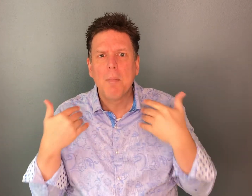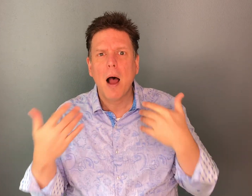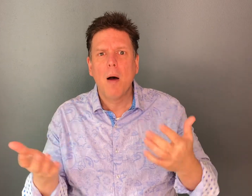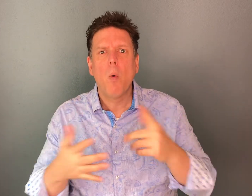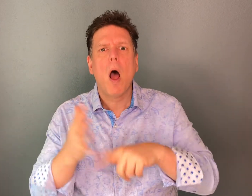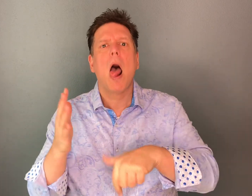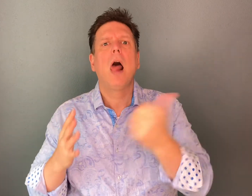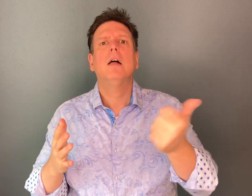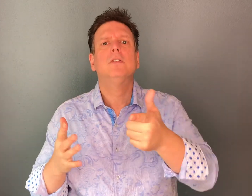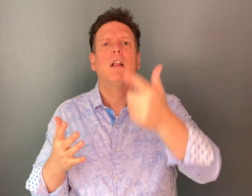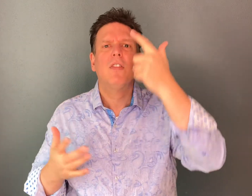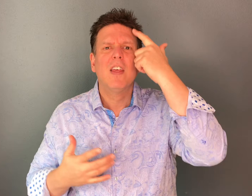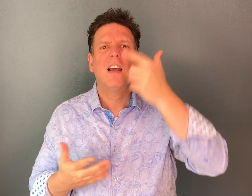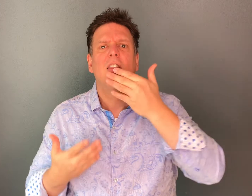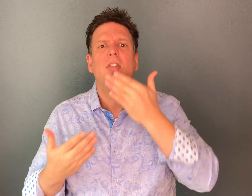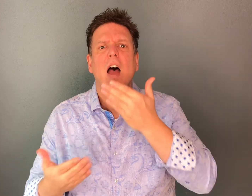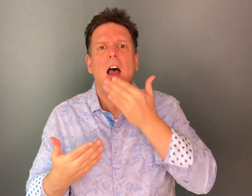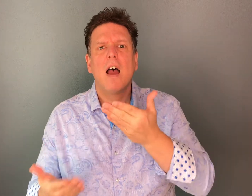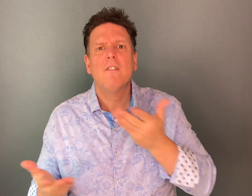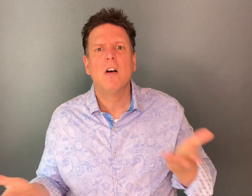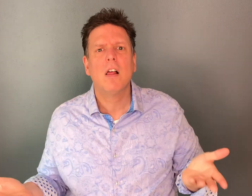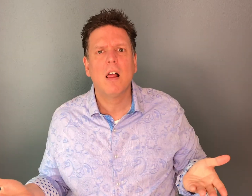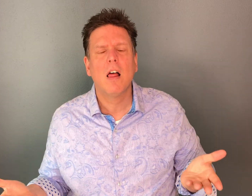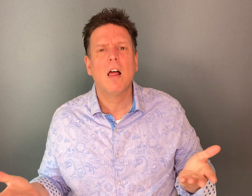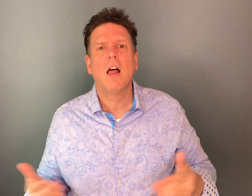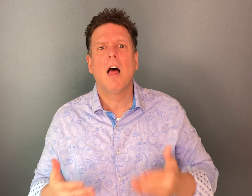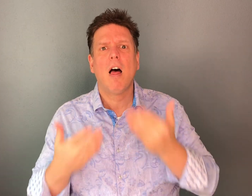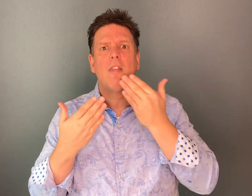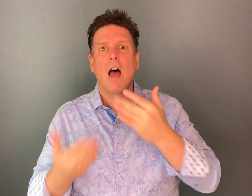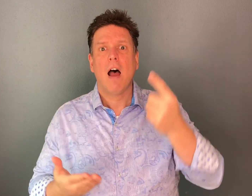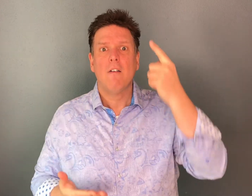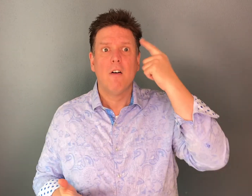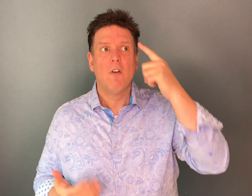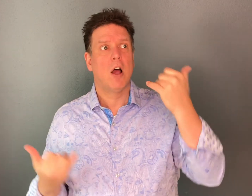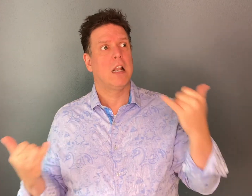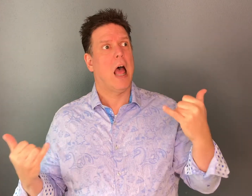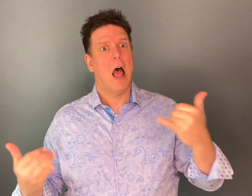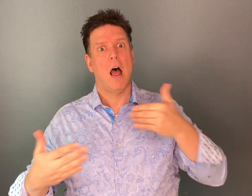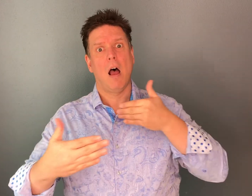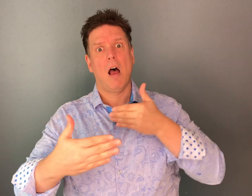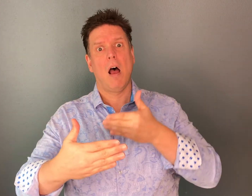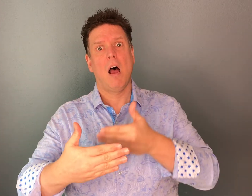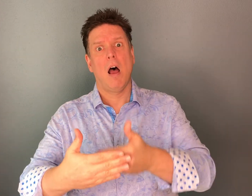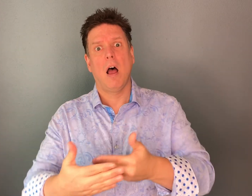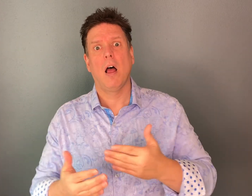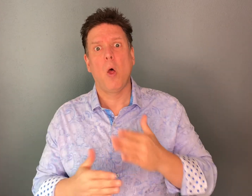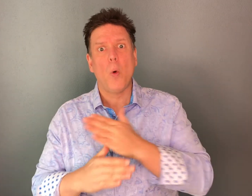what else can you think of that you can be thankful for? We're getting close to